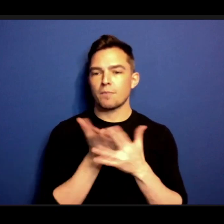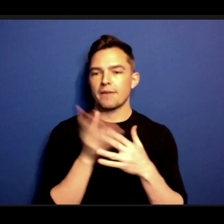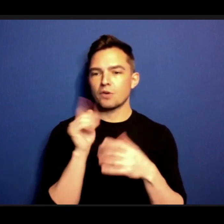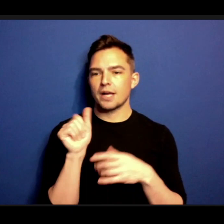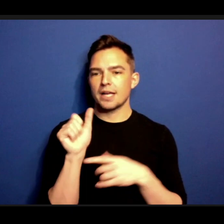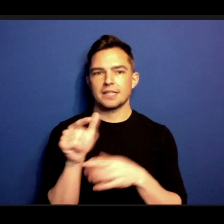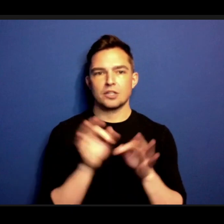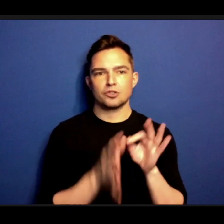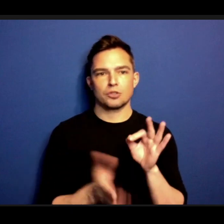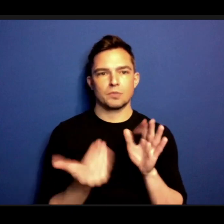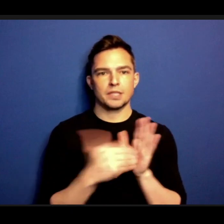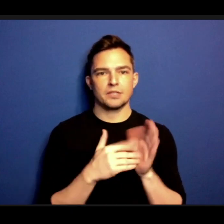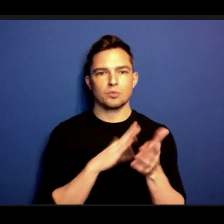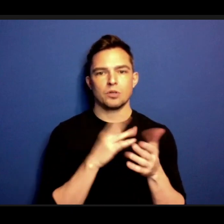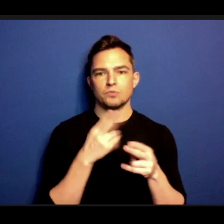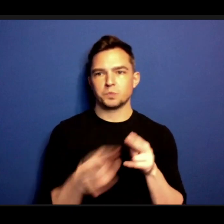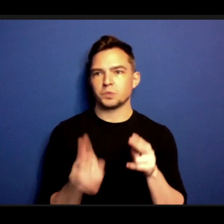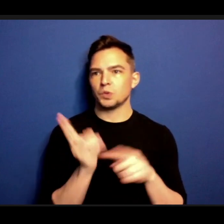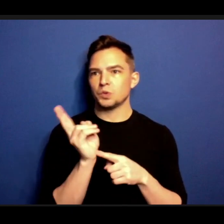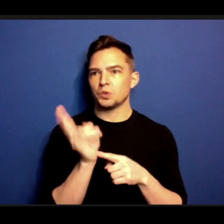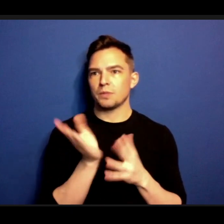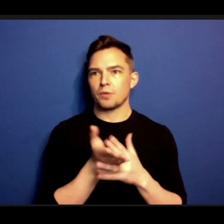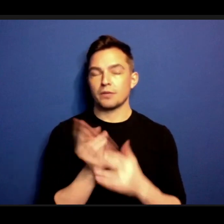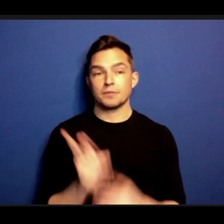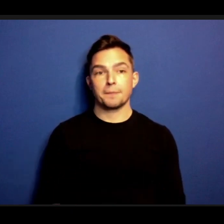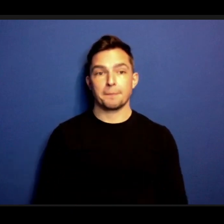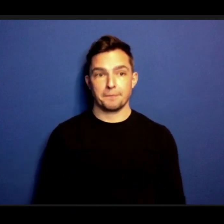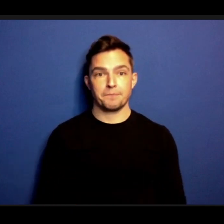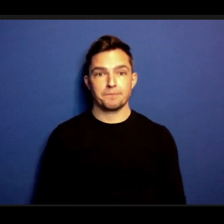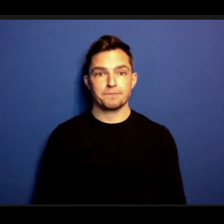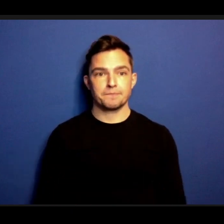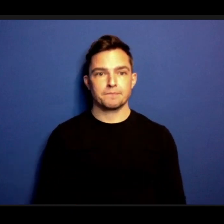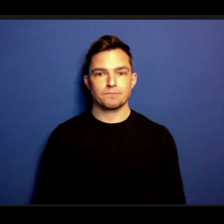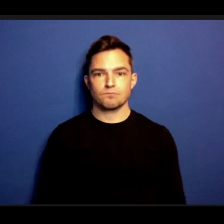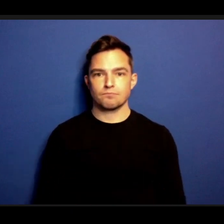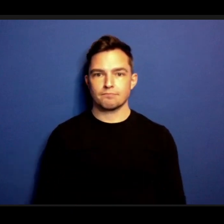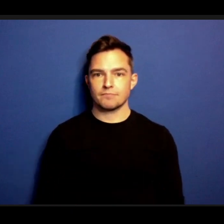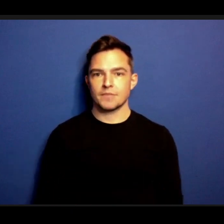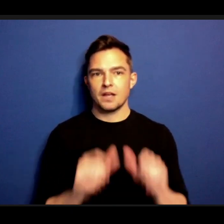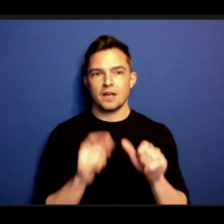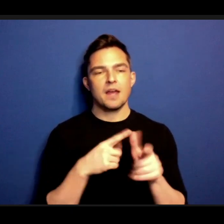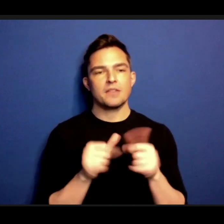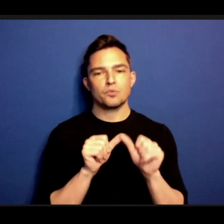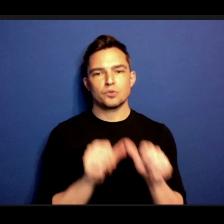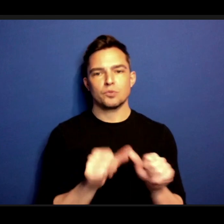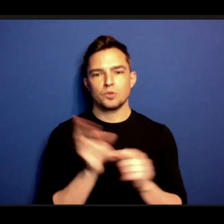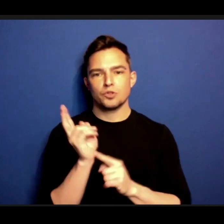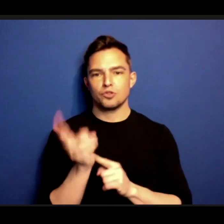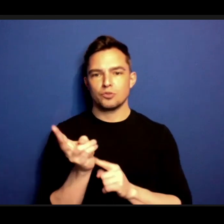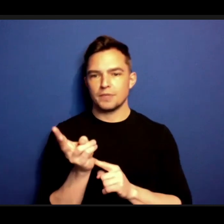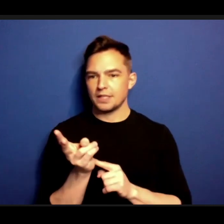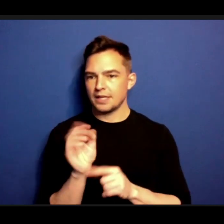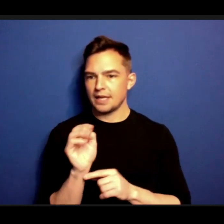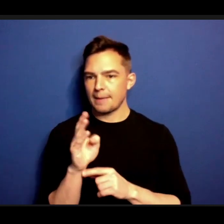go ahead and take a quick two-minute break and resume in 2 minutes. Amber, thank you.